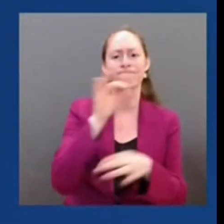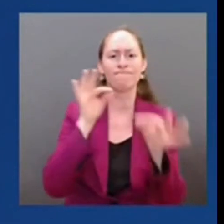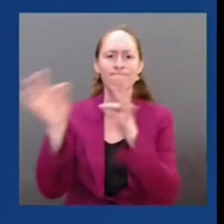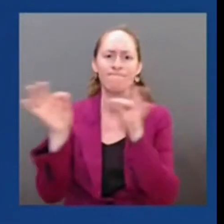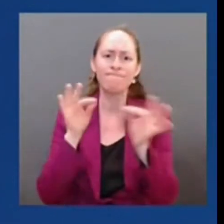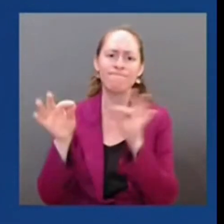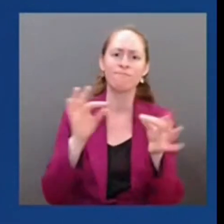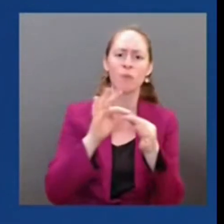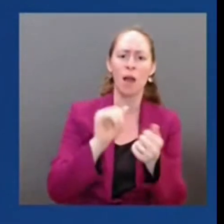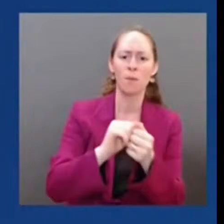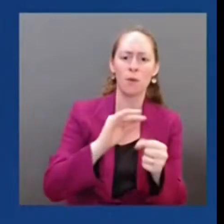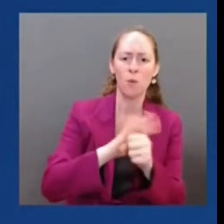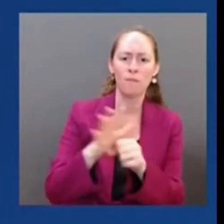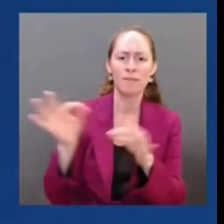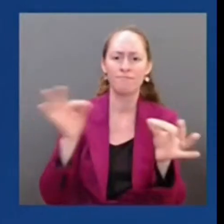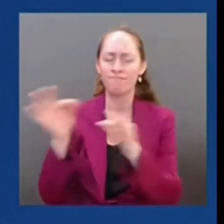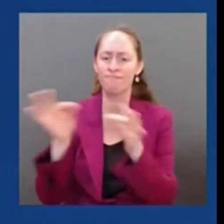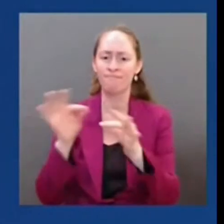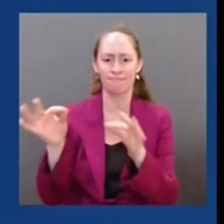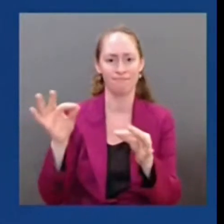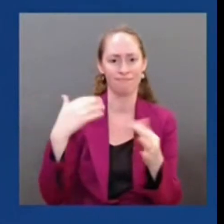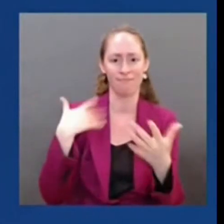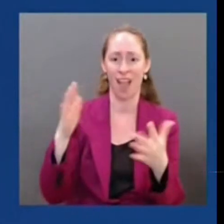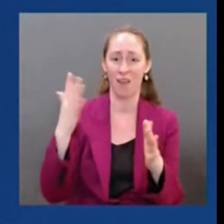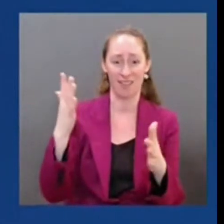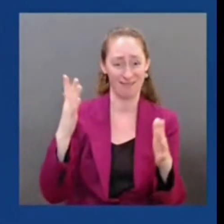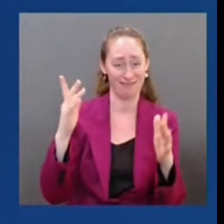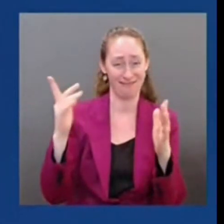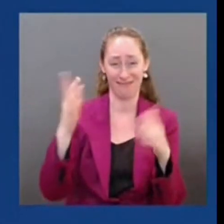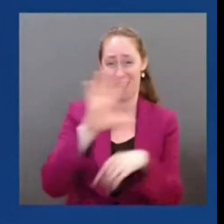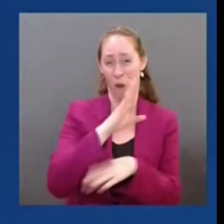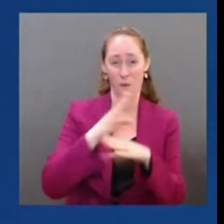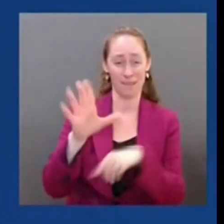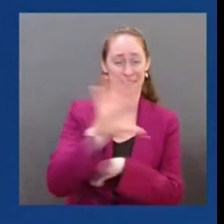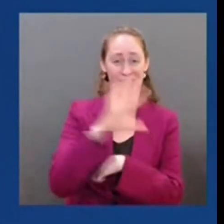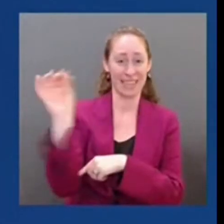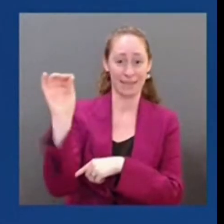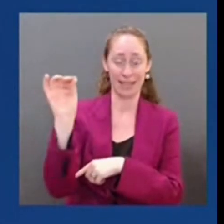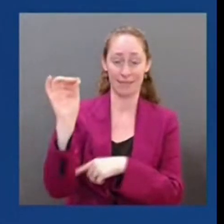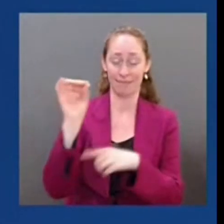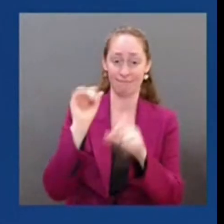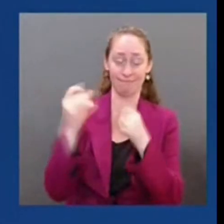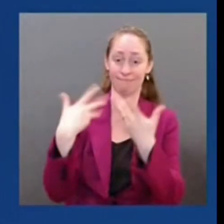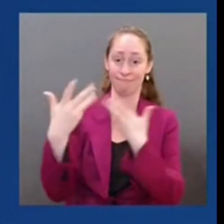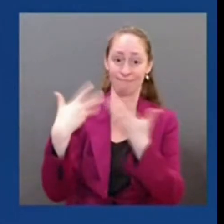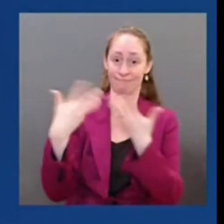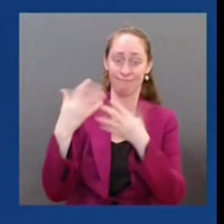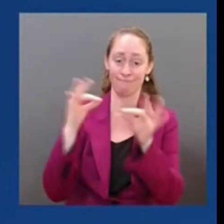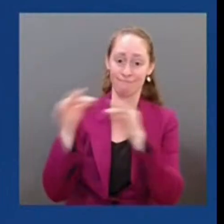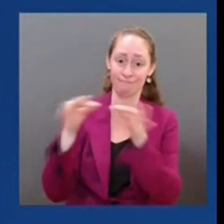I THINK TONY, I COUNTED BETWEEN YOU AND ME, WE HAVE DONE 50 MEDIA APPEARANCES IN THE LA FIVE WEEKS.